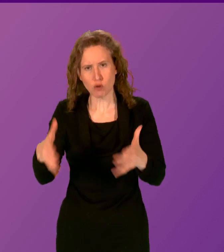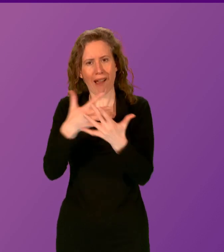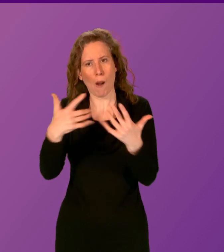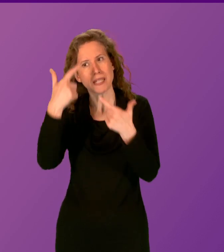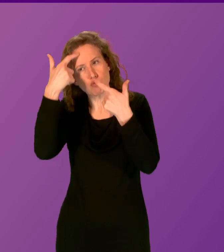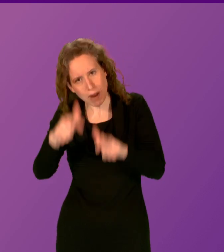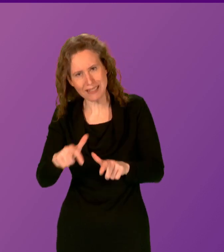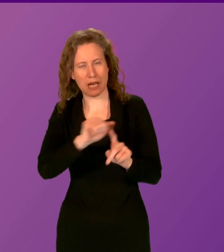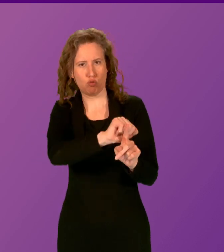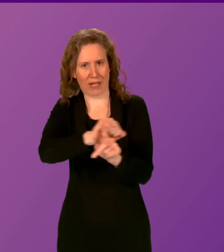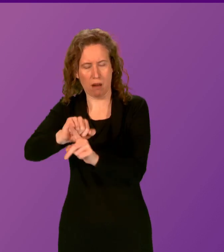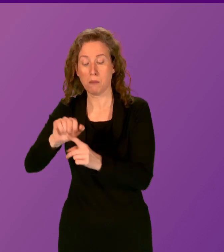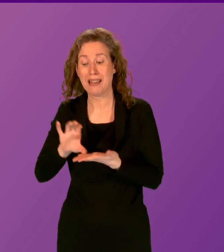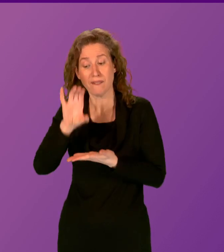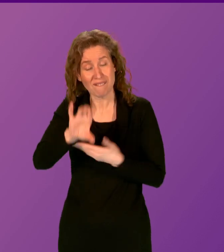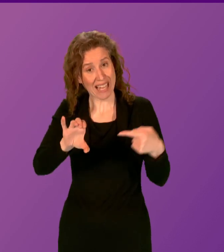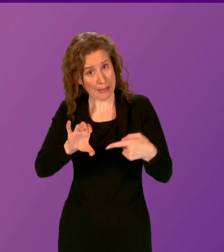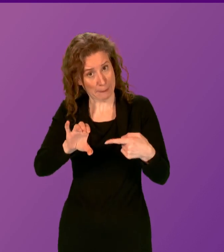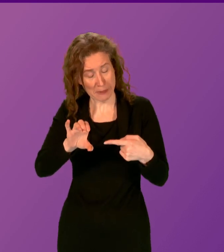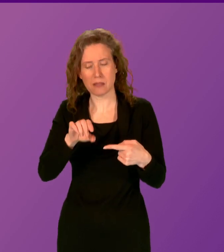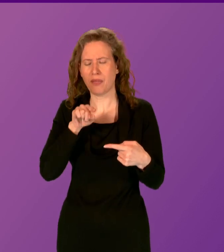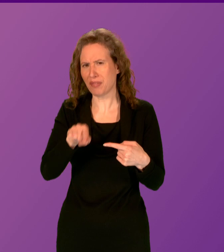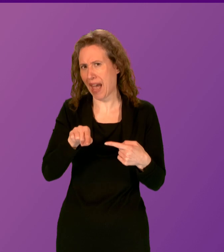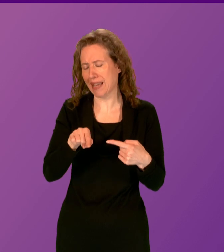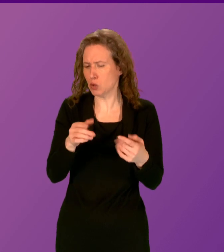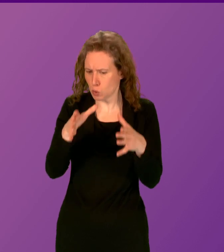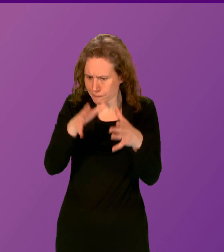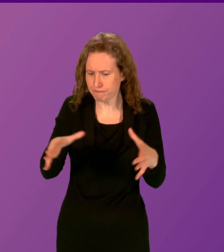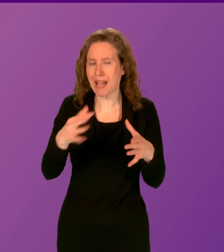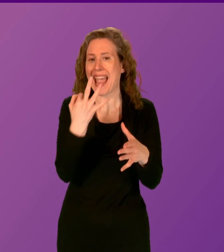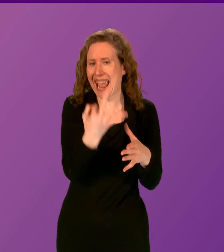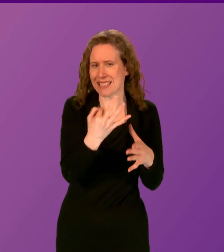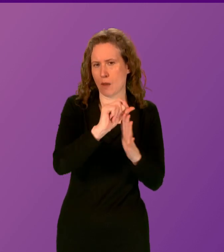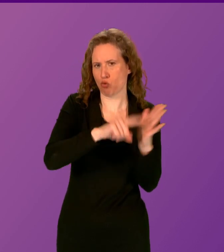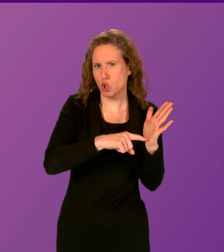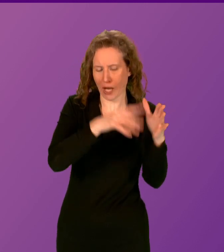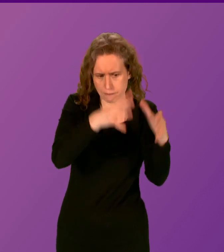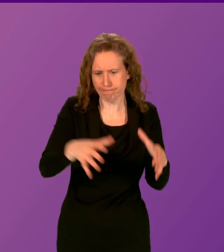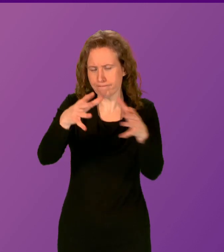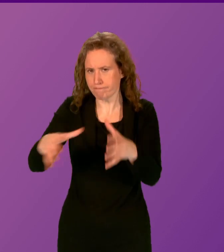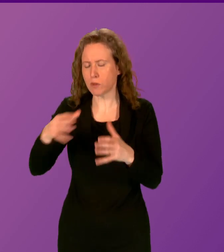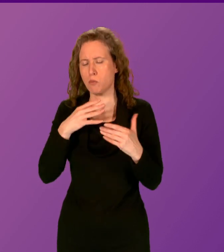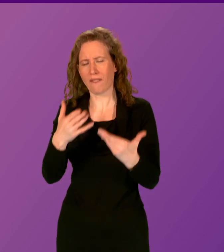We have invested in eight projects that will provide an additional 172 beds by 2025-26